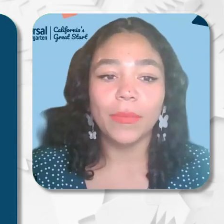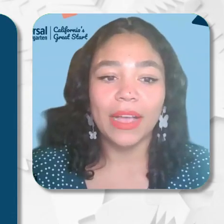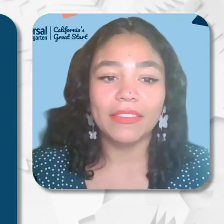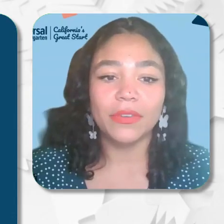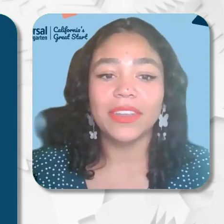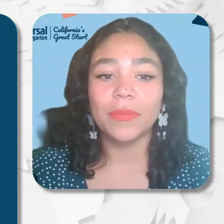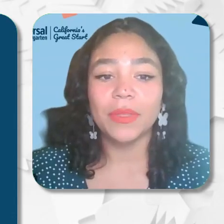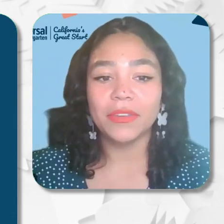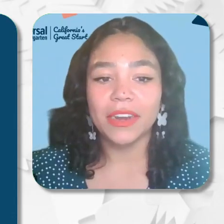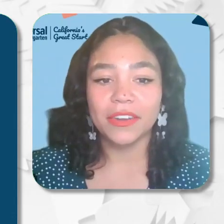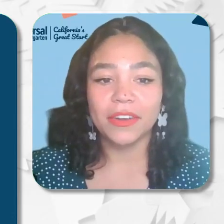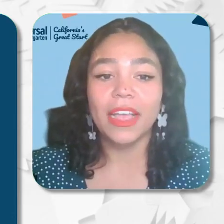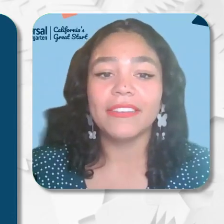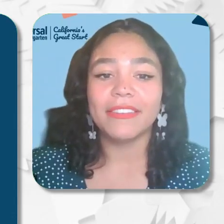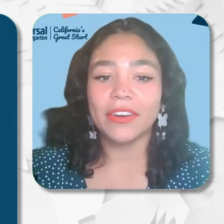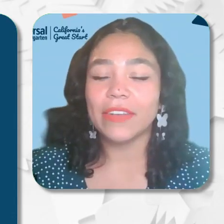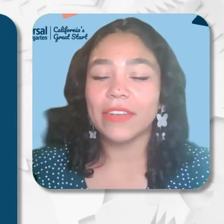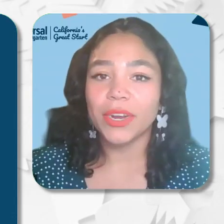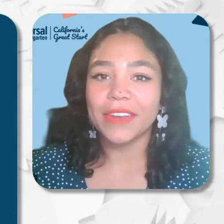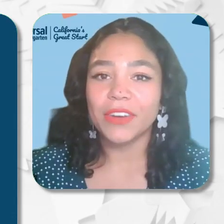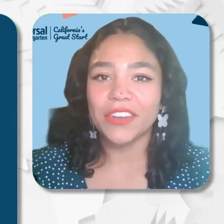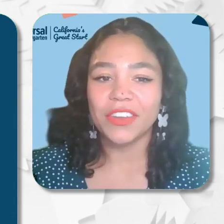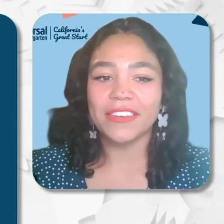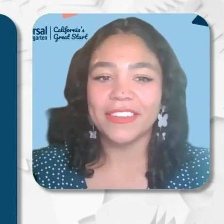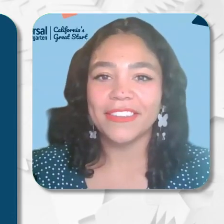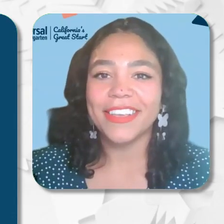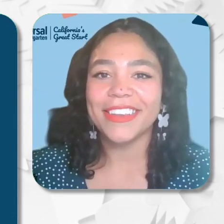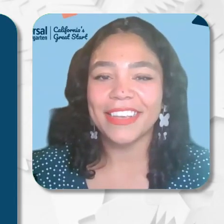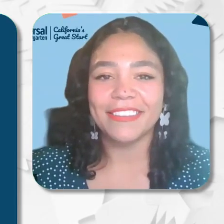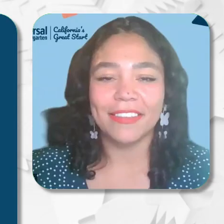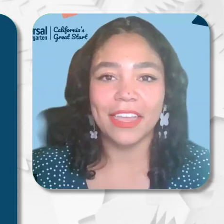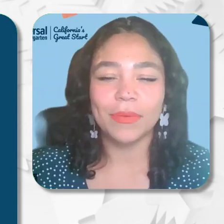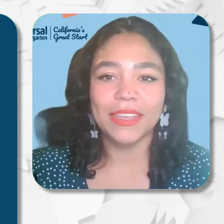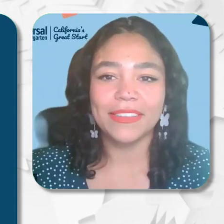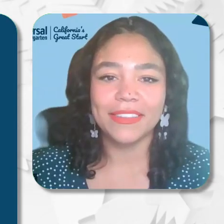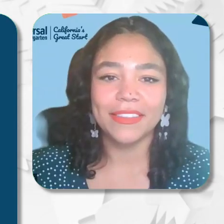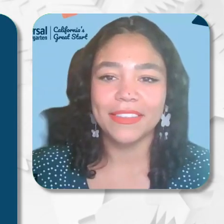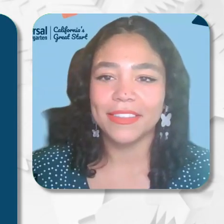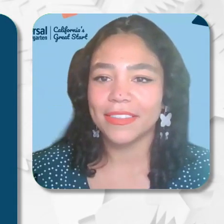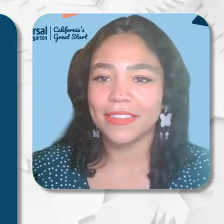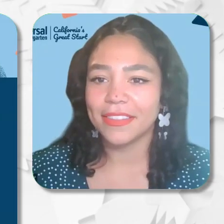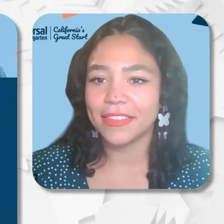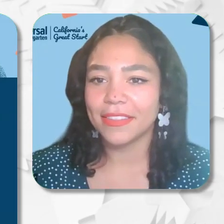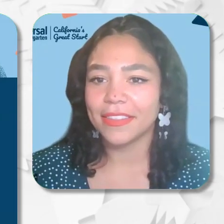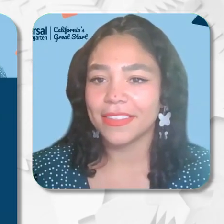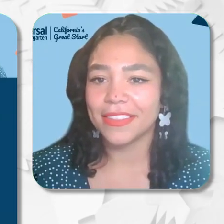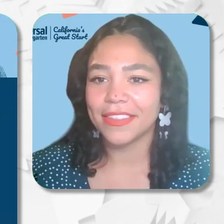now pass it to our deputy director Sara Neville Morgan for introductions. Next slide please.